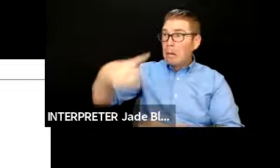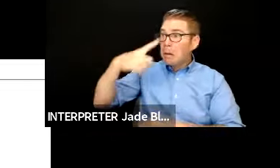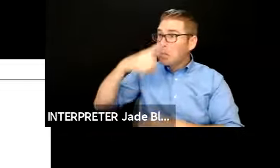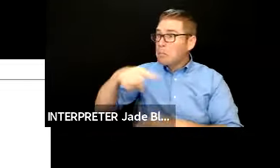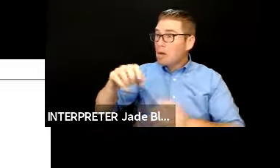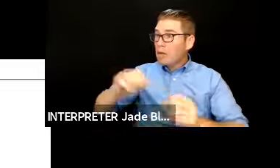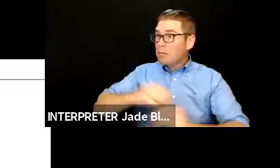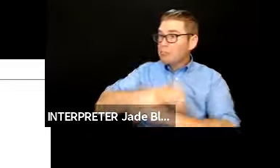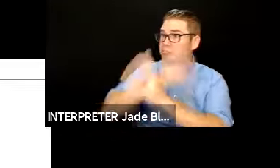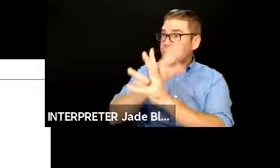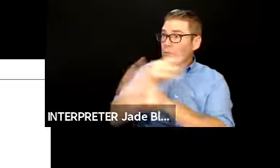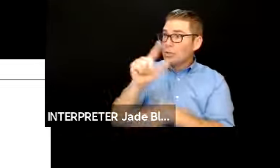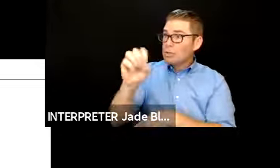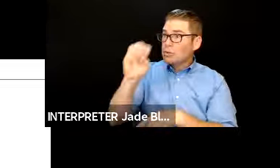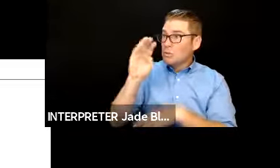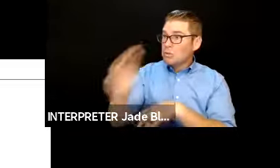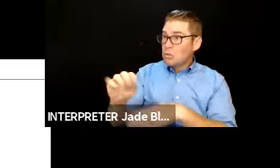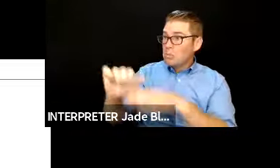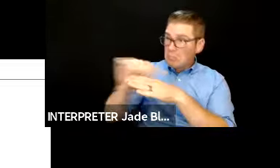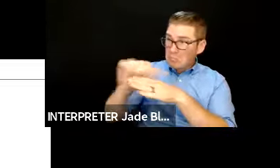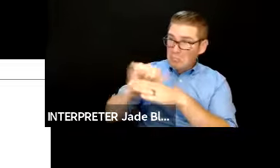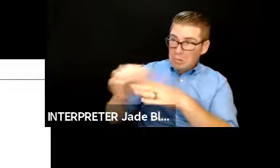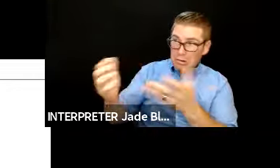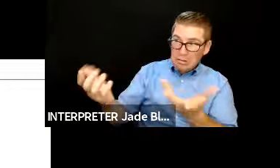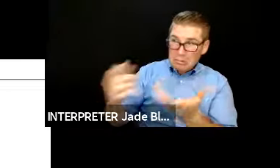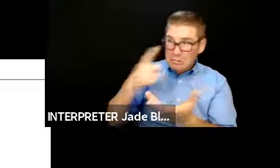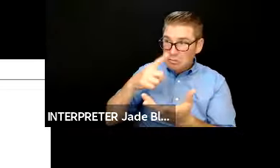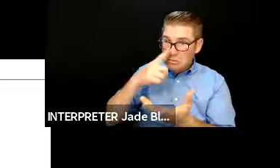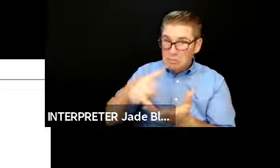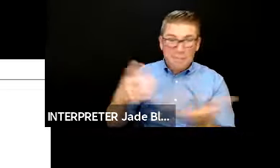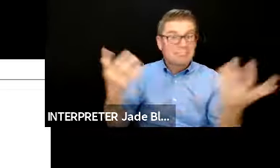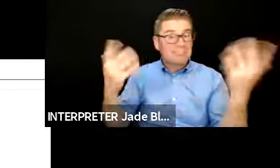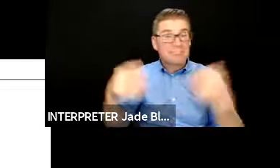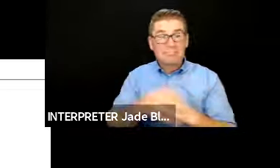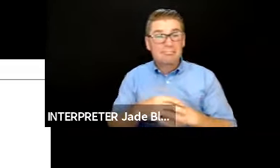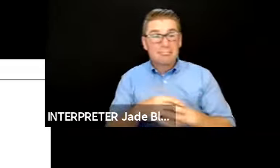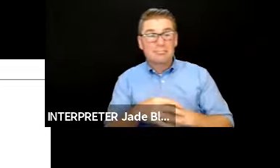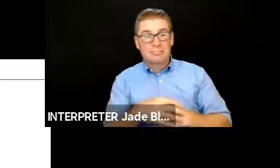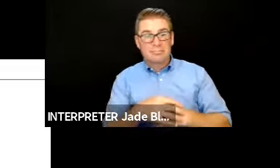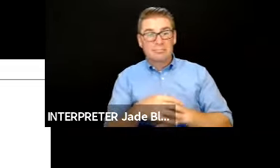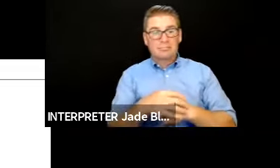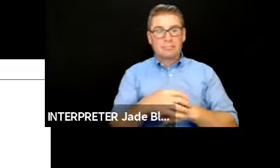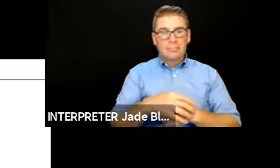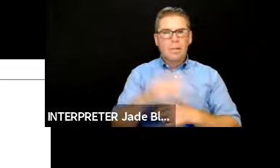Or even your family when you are trying to stay connected with them mf